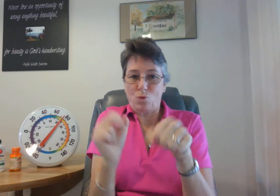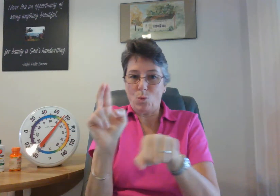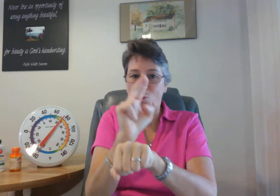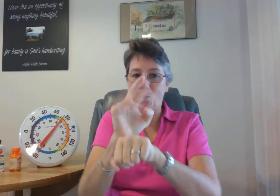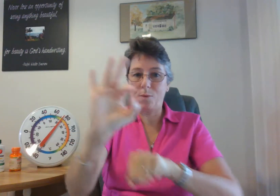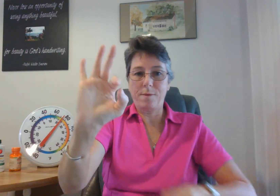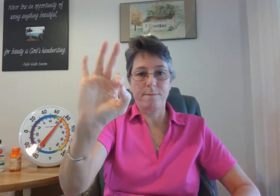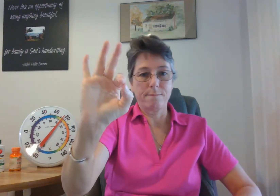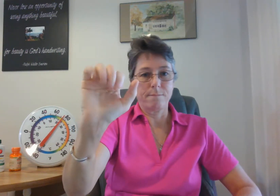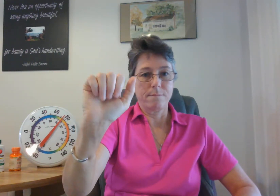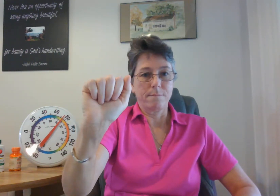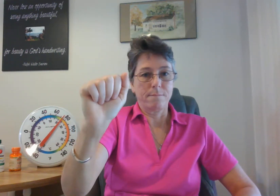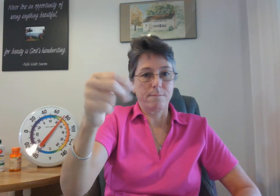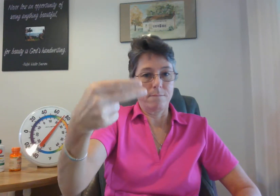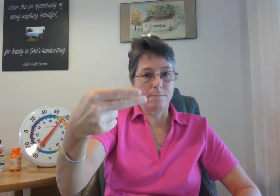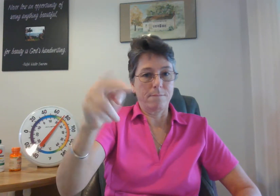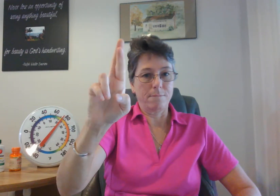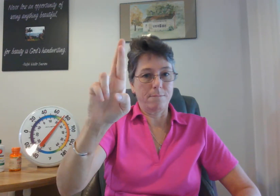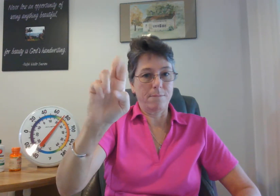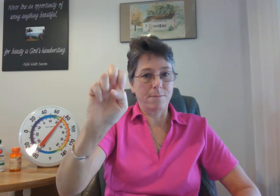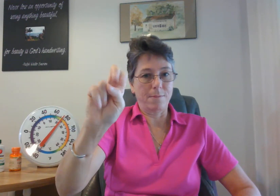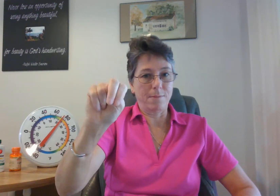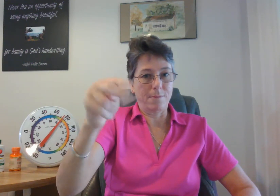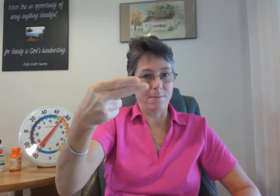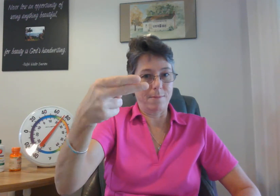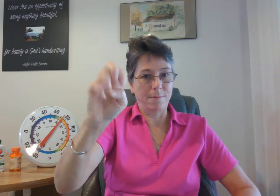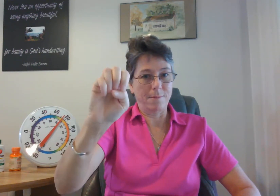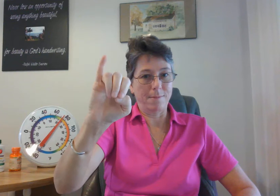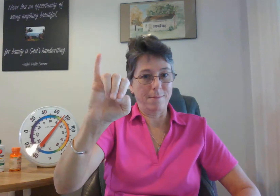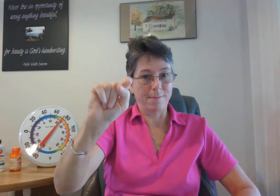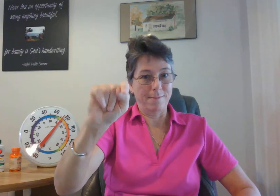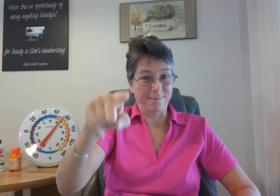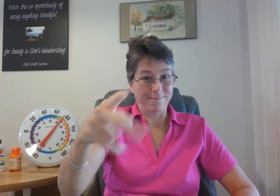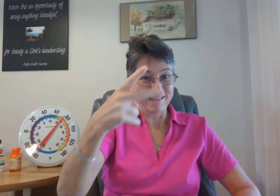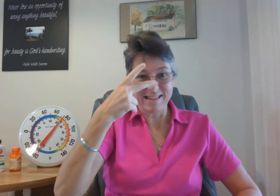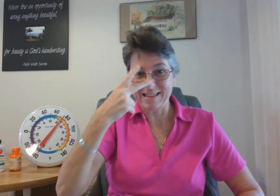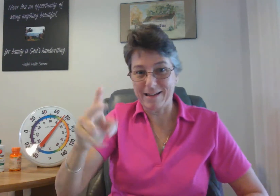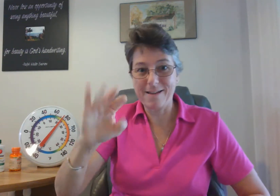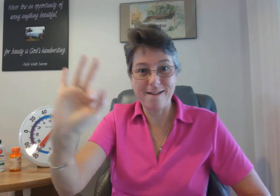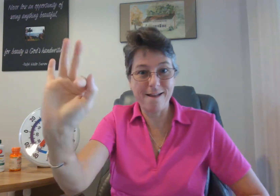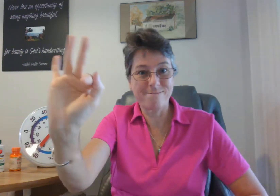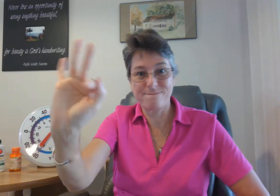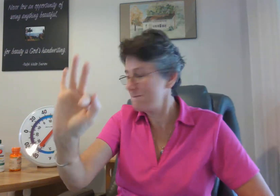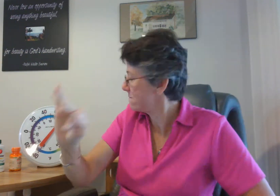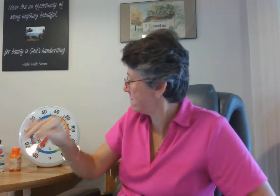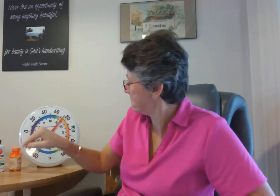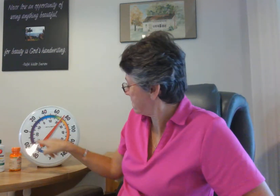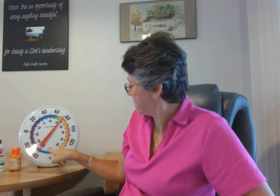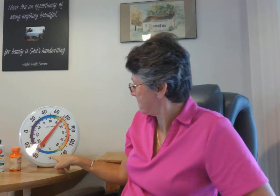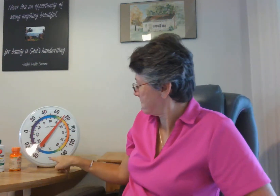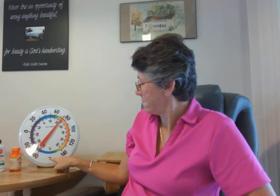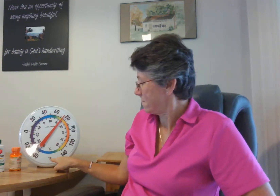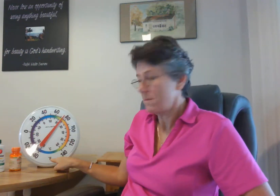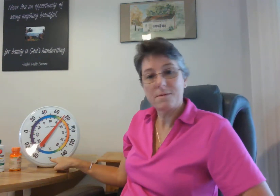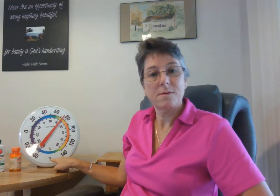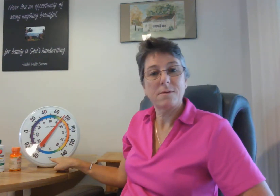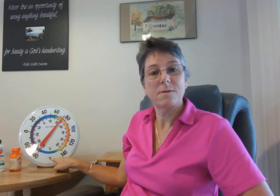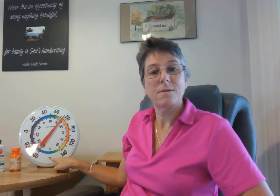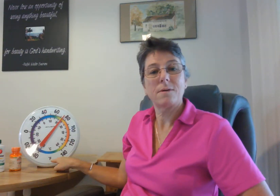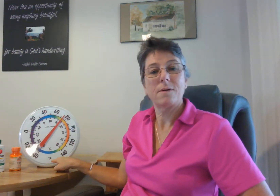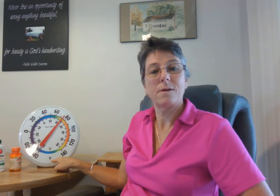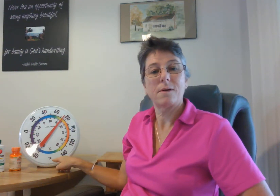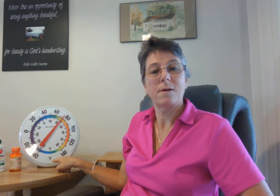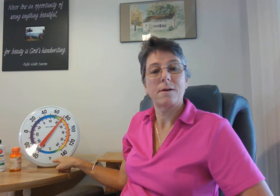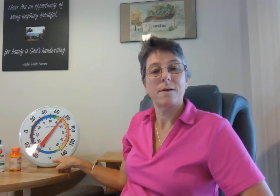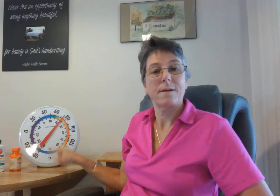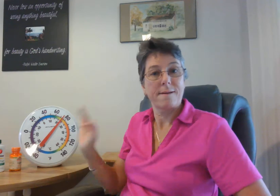I also wanted to let you know that we just started using the metric system somewhere